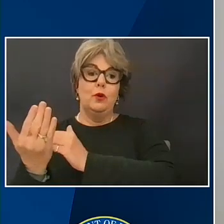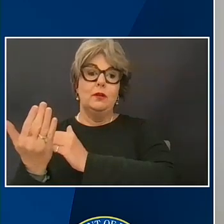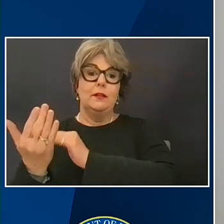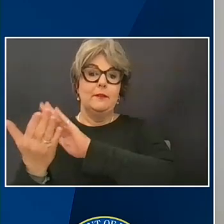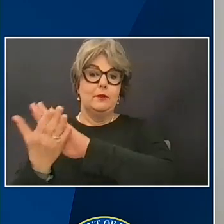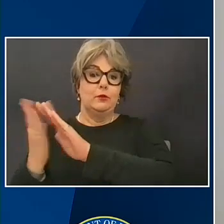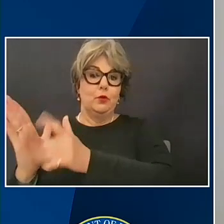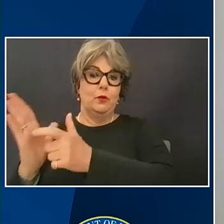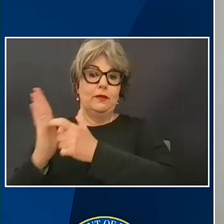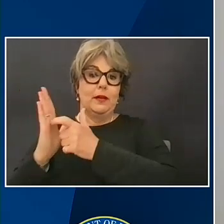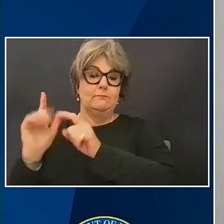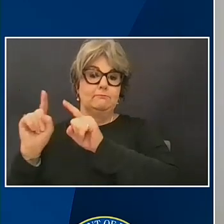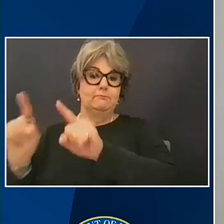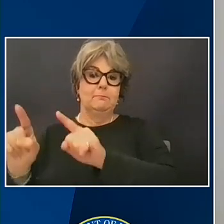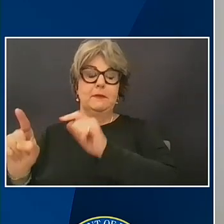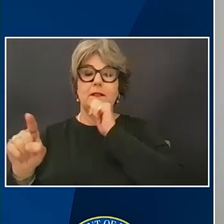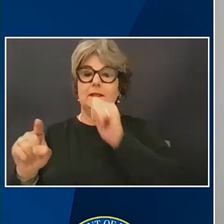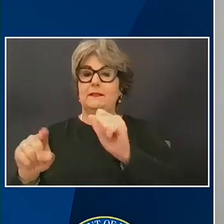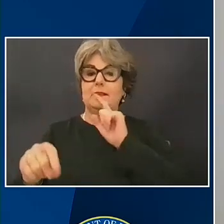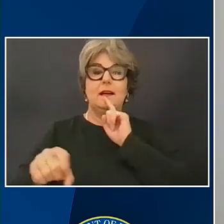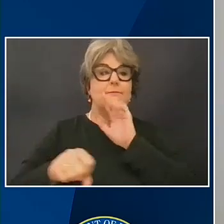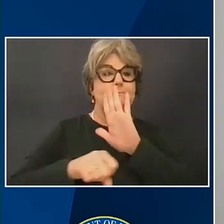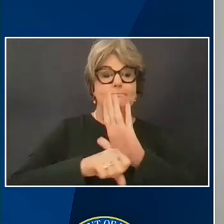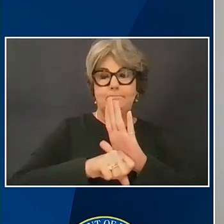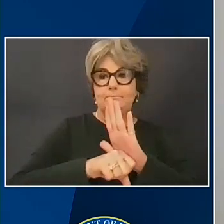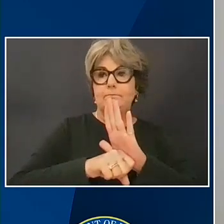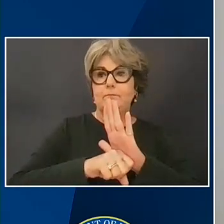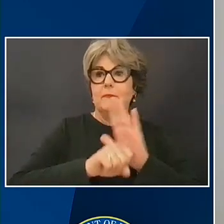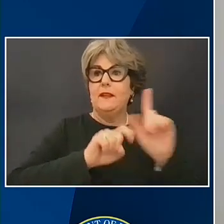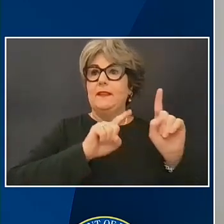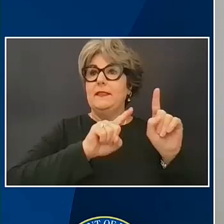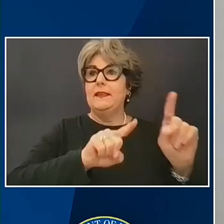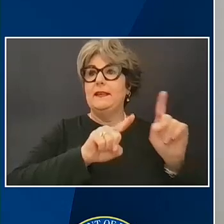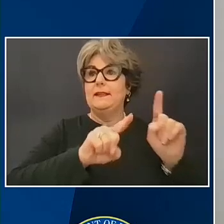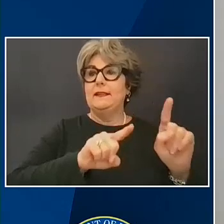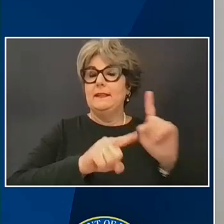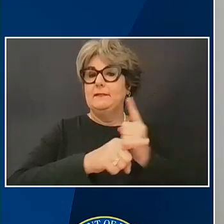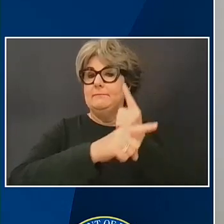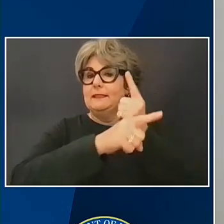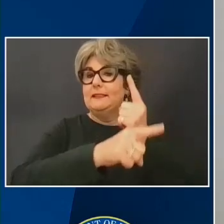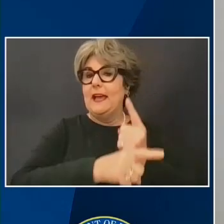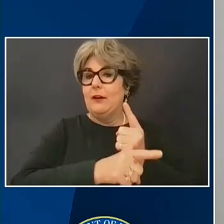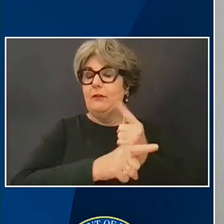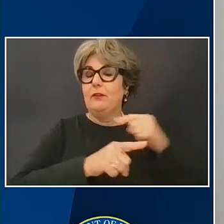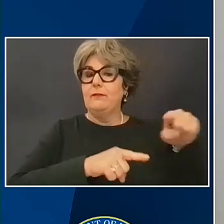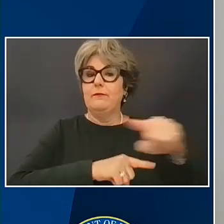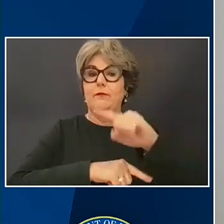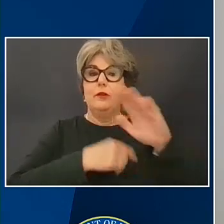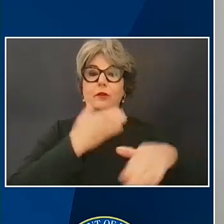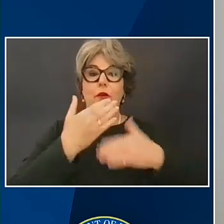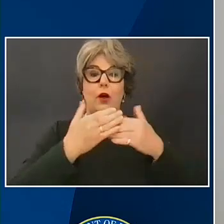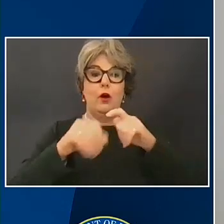attendance does not give assurance that the attendance is accurate for the student for the entire period if there are other